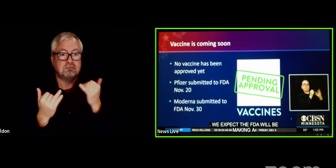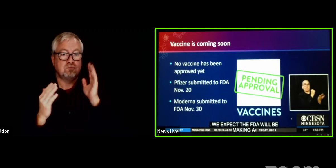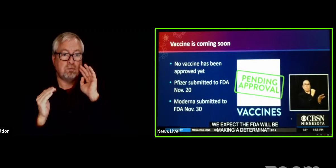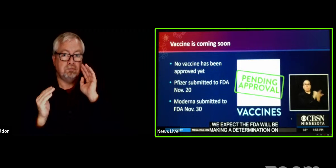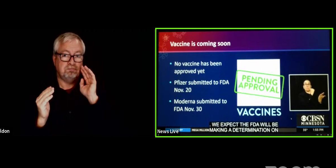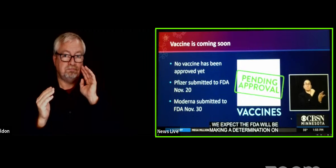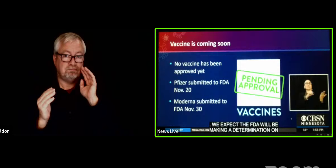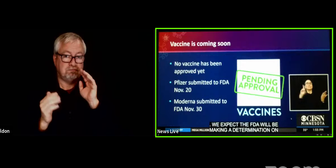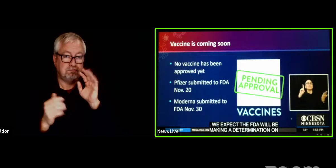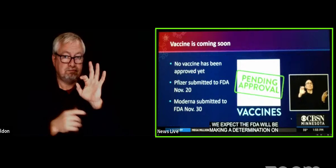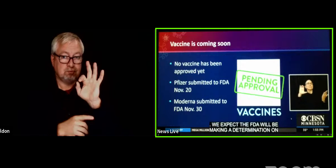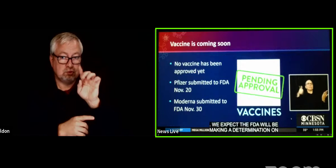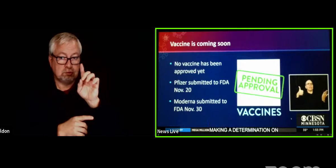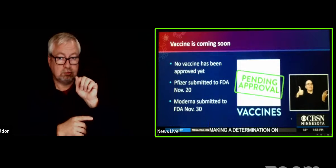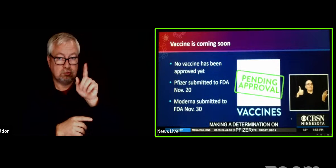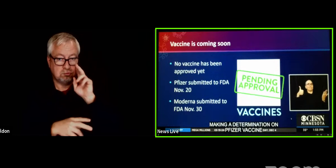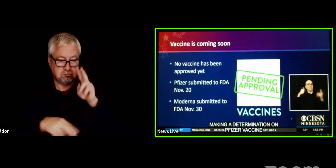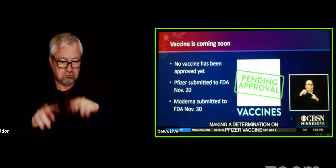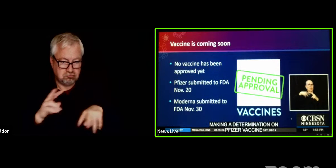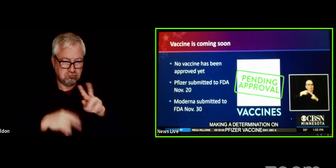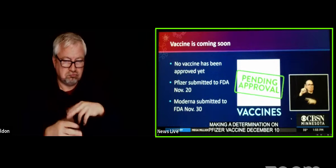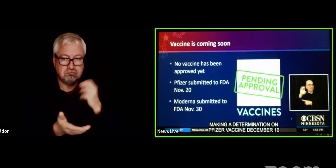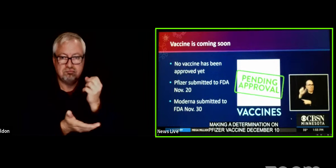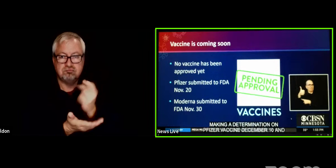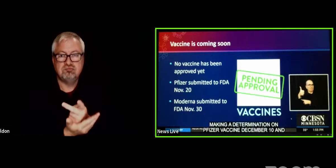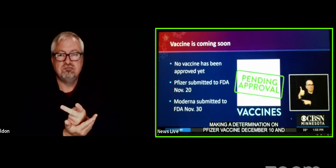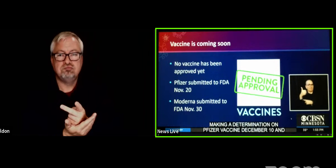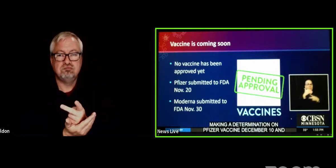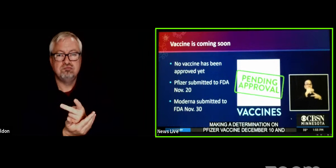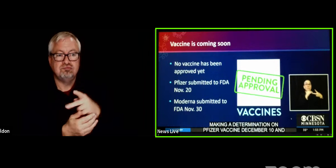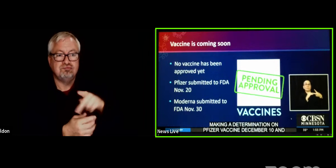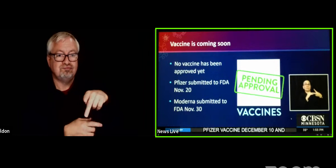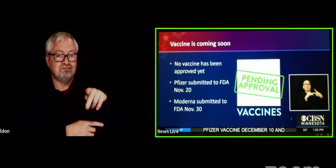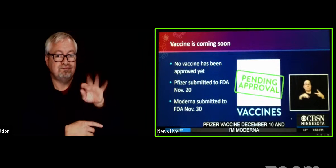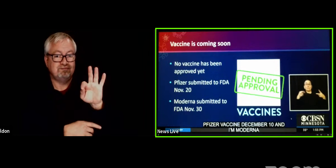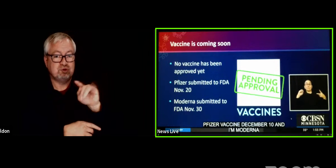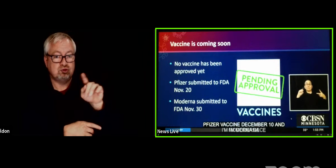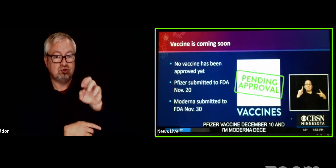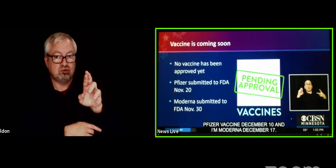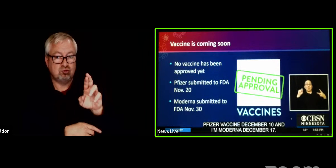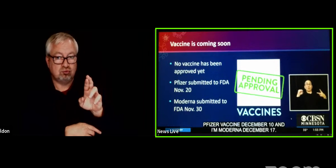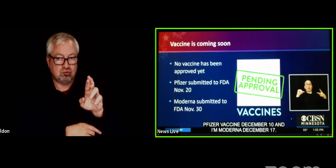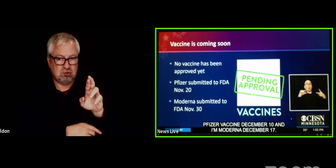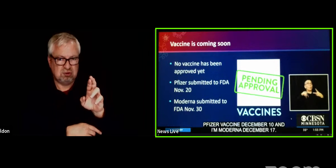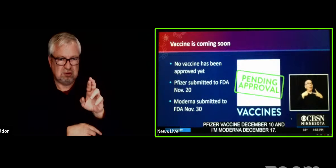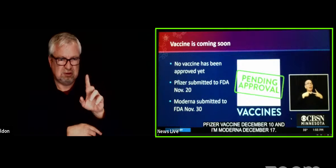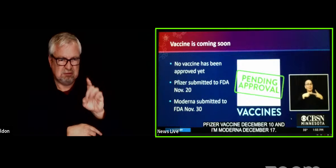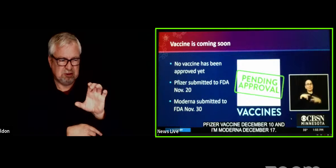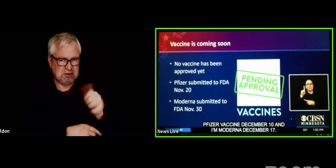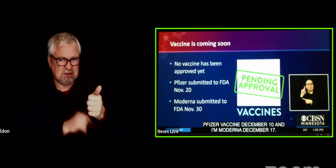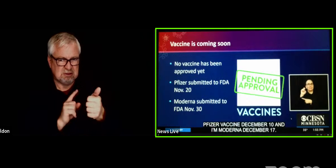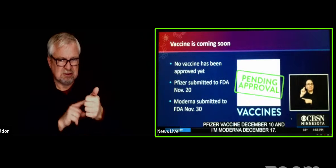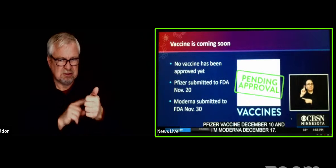MODERNA, ON DECEMBER 17th. SO WE'RE VERY EXCITED ABOUT WHAT WILL BE COMING IN TERMS OF VACCINES.